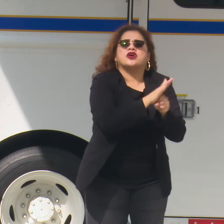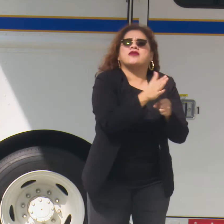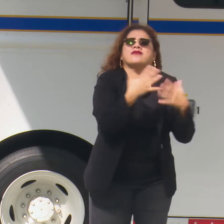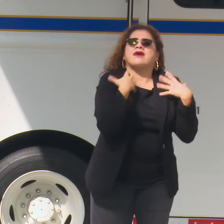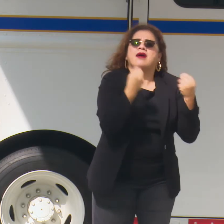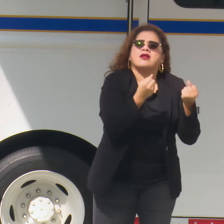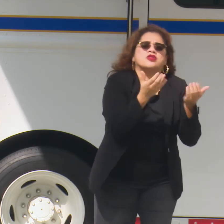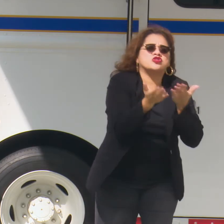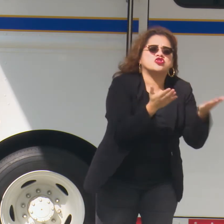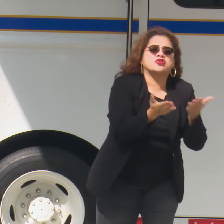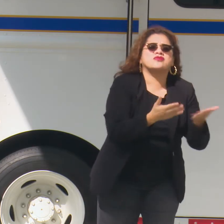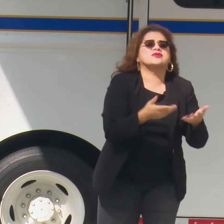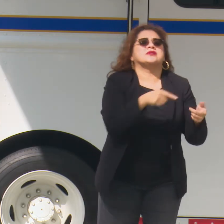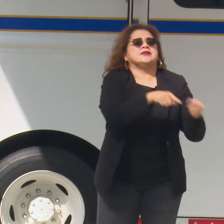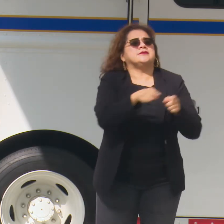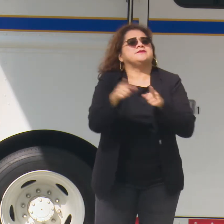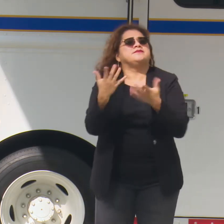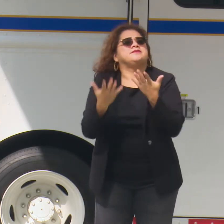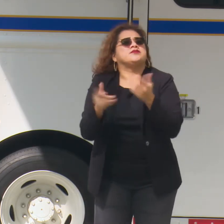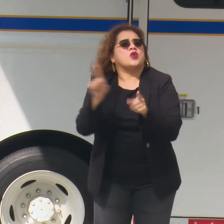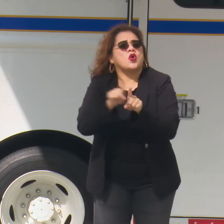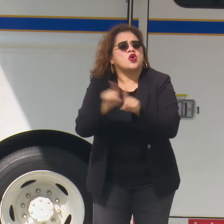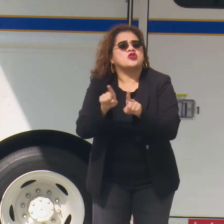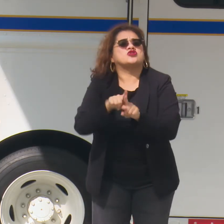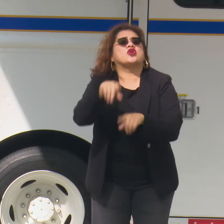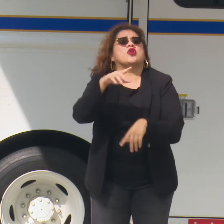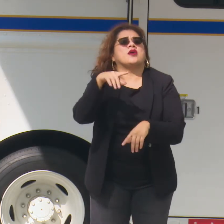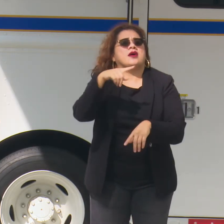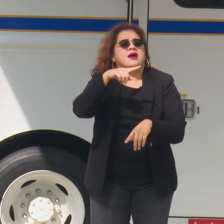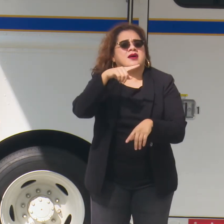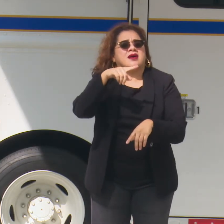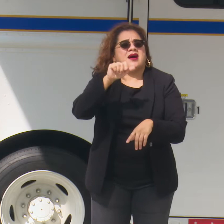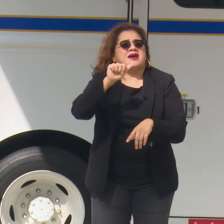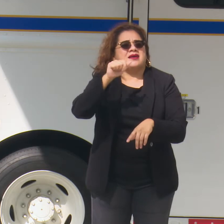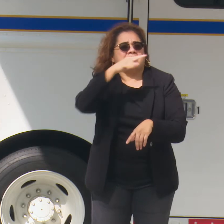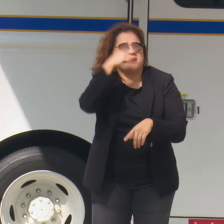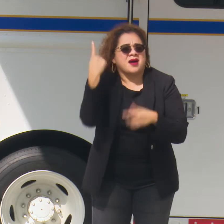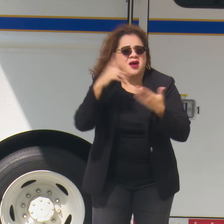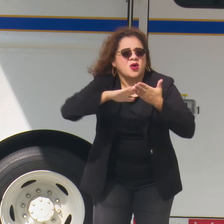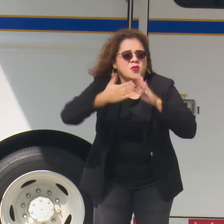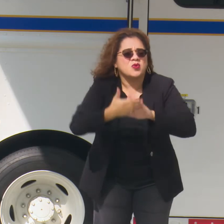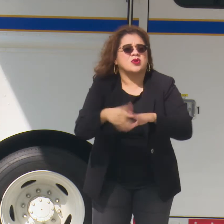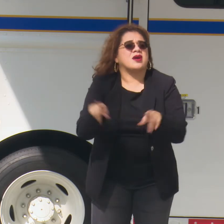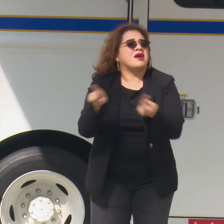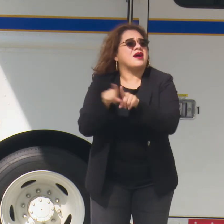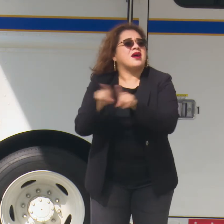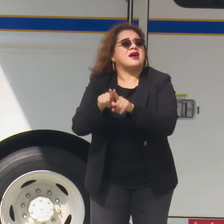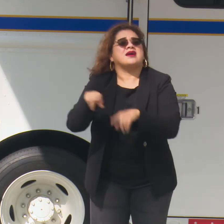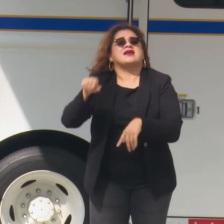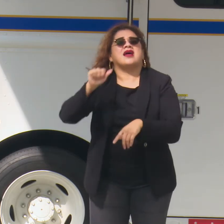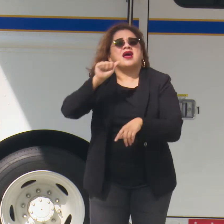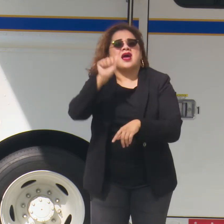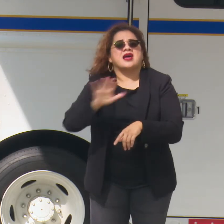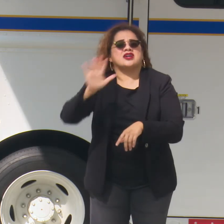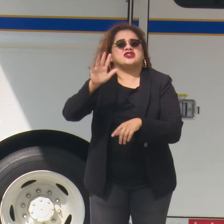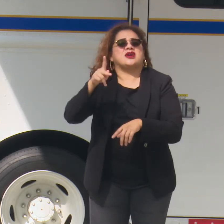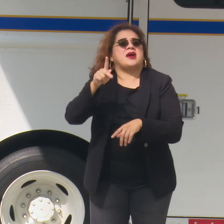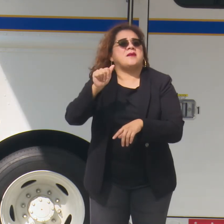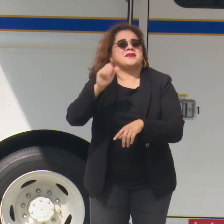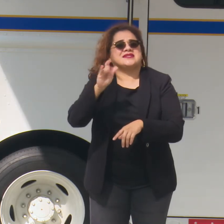African-American and API communities. In regards to testing, some of the work in the last few months have included improving testing by